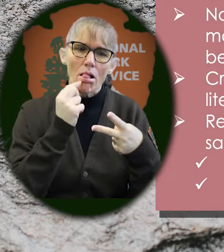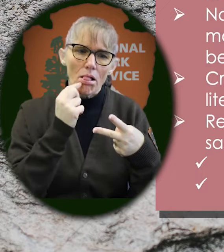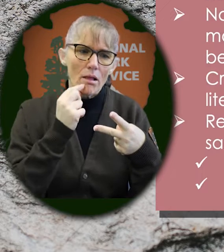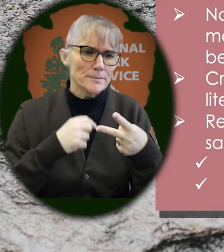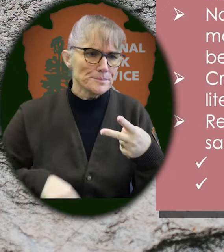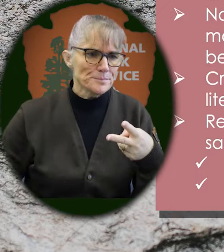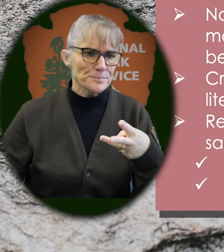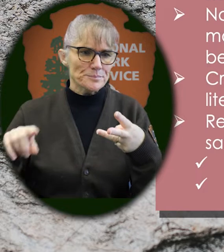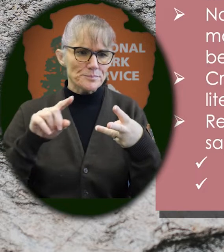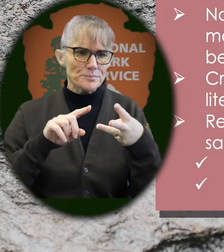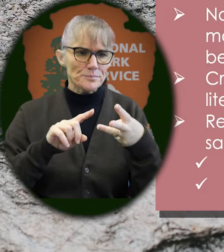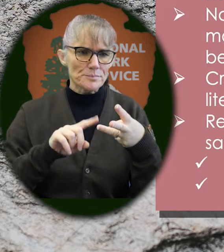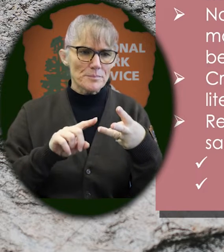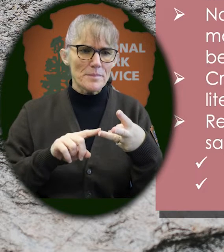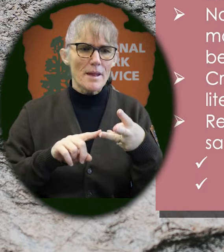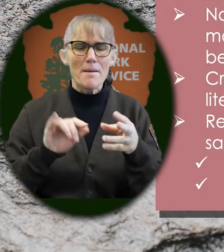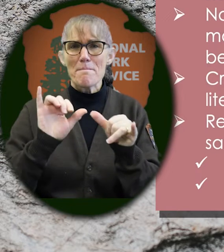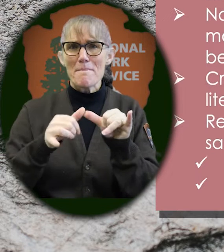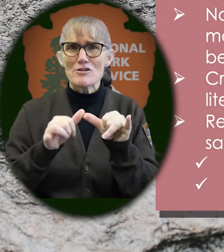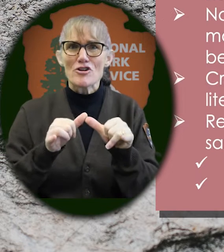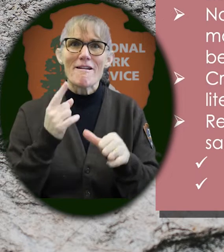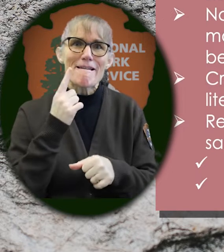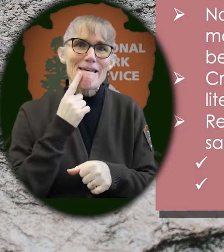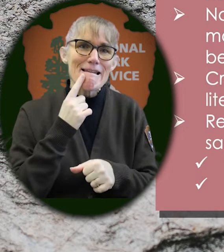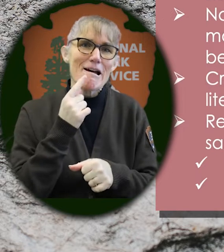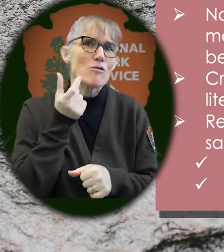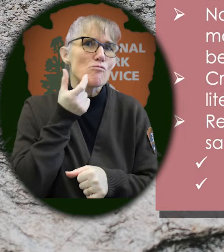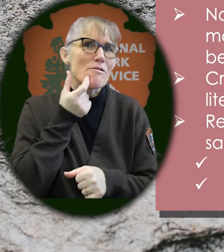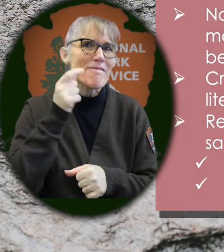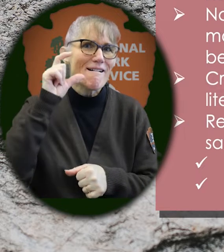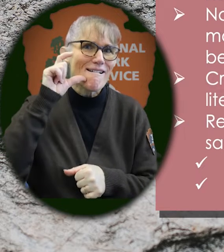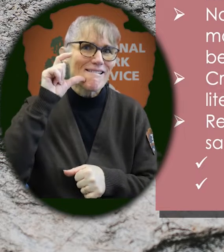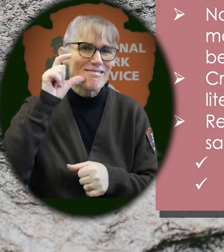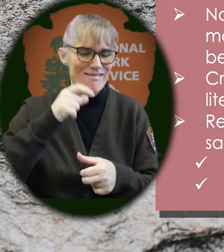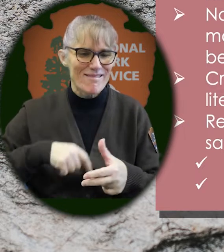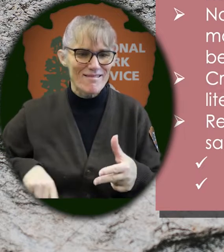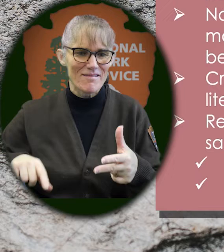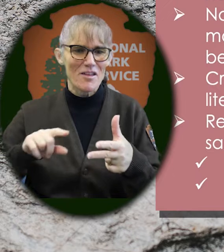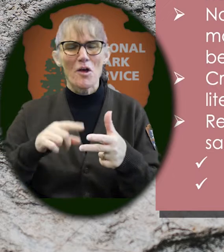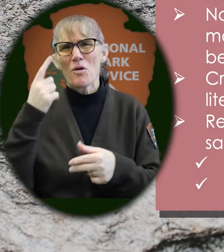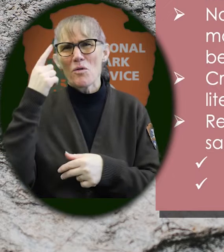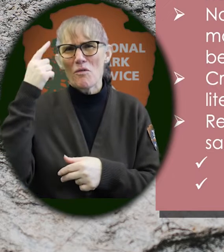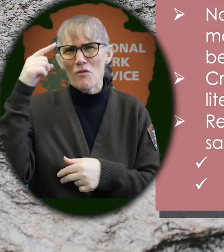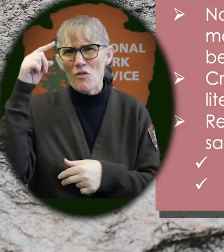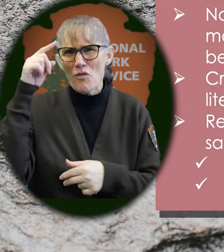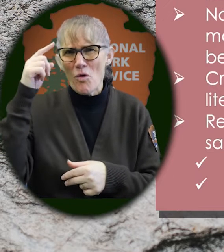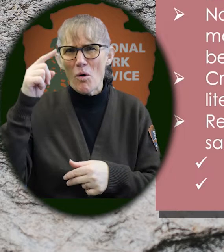Um. And then we're also measuring the canine width and height for um purposes of sexual dimorphism.